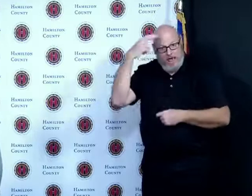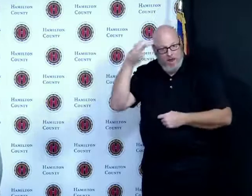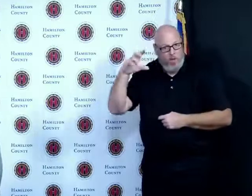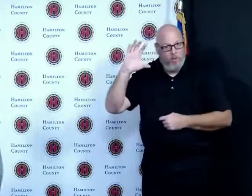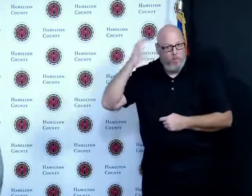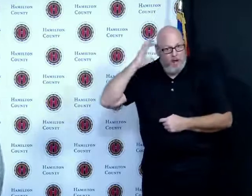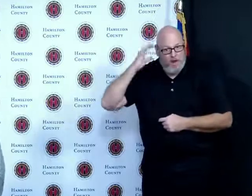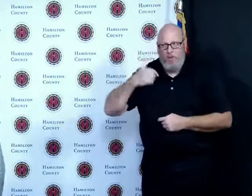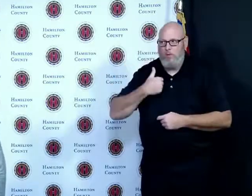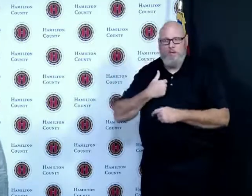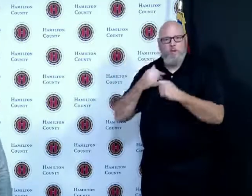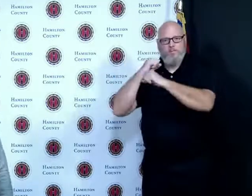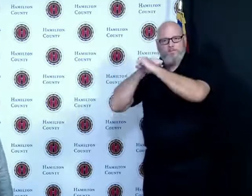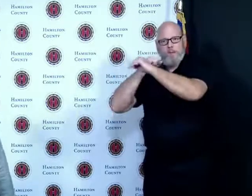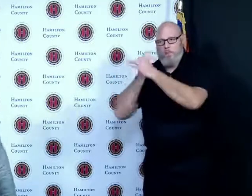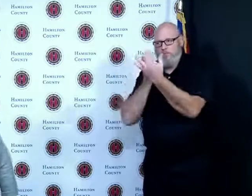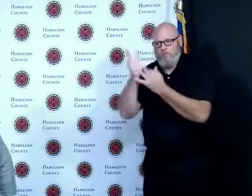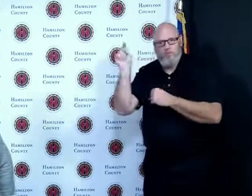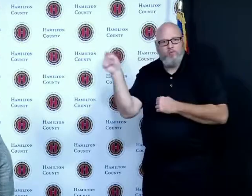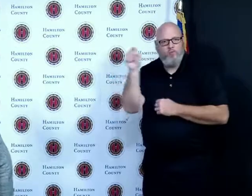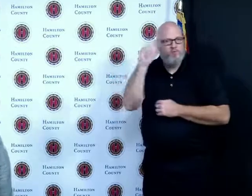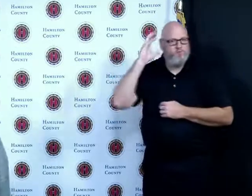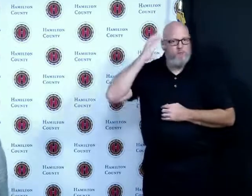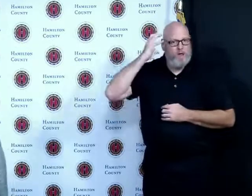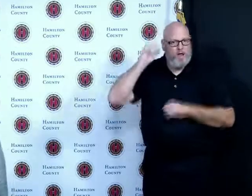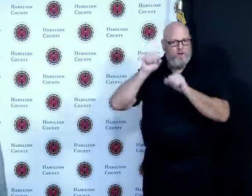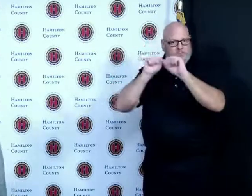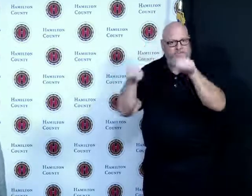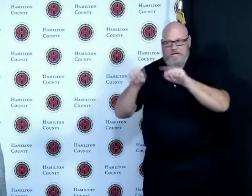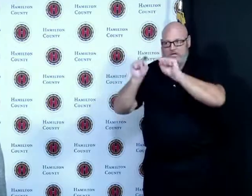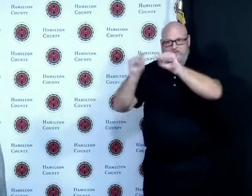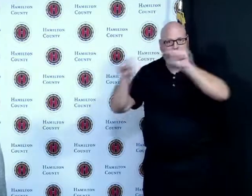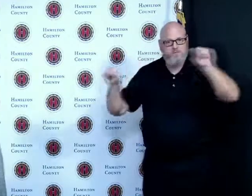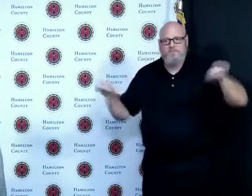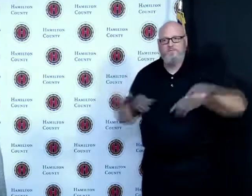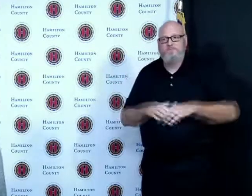bit more about the research we have conducted across the county to better understand how are